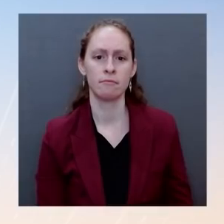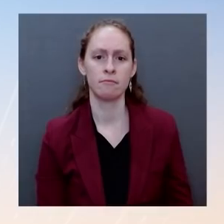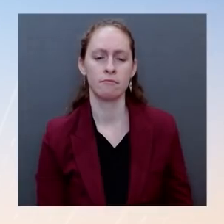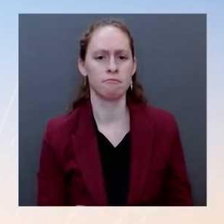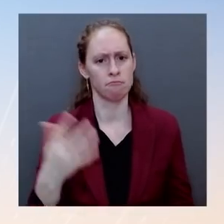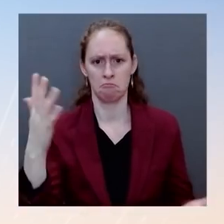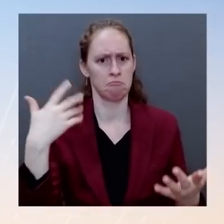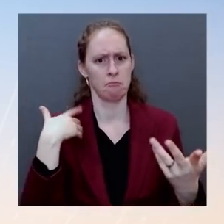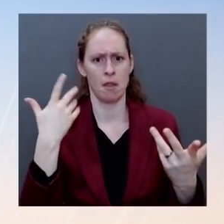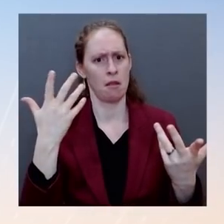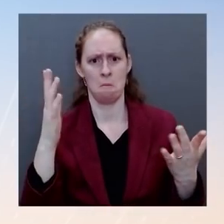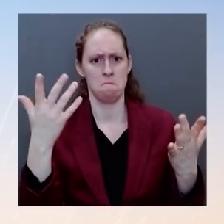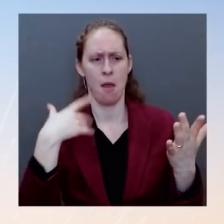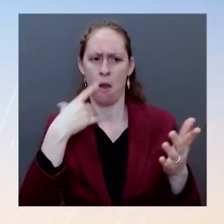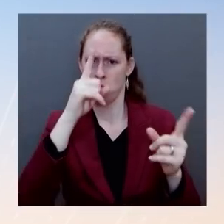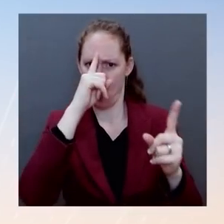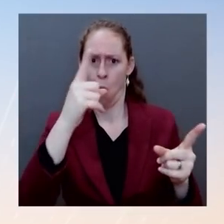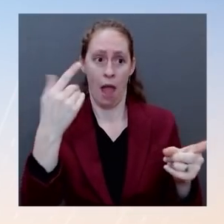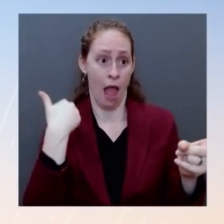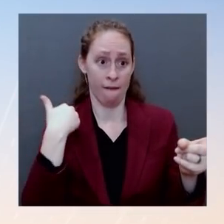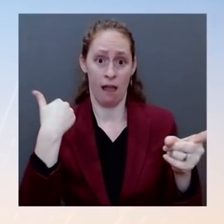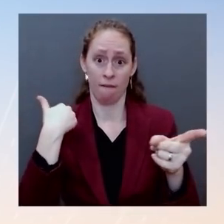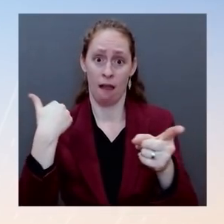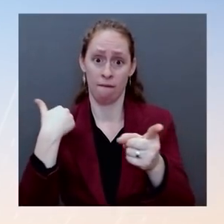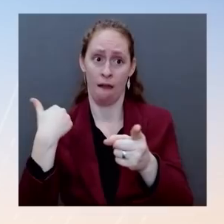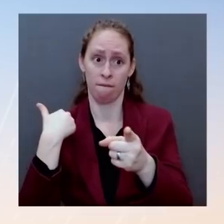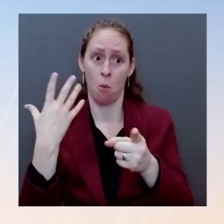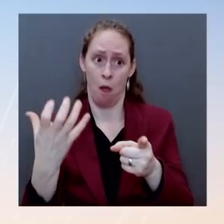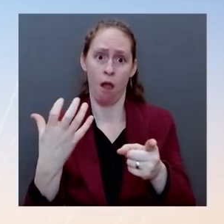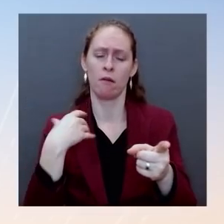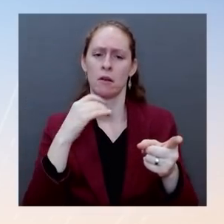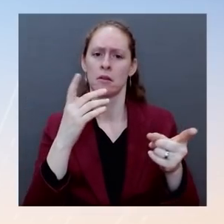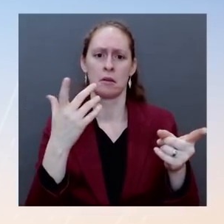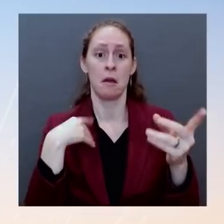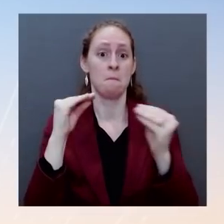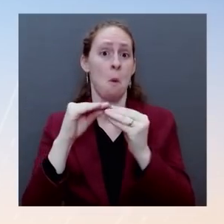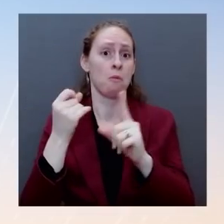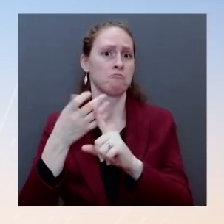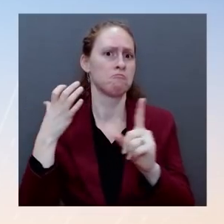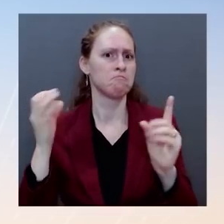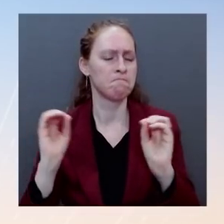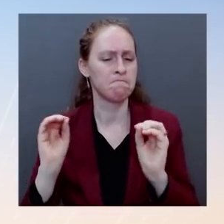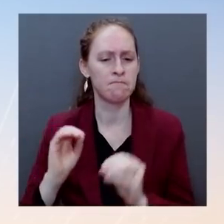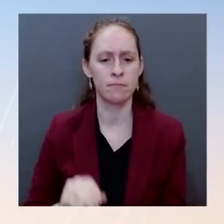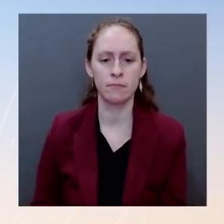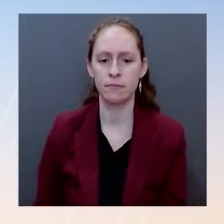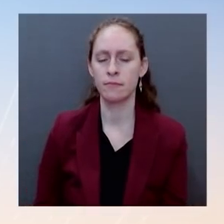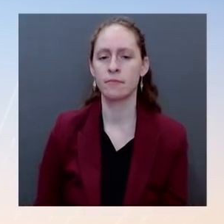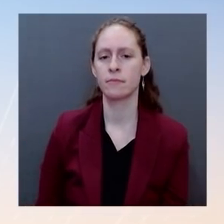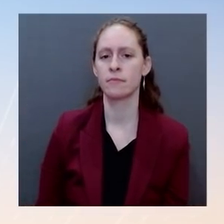Go ahead. Go ahead, Jonathan. The Press: Thank you. Three years ago, a New Jersey college student was murdered after getting into a fake Uber.